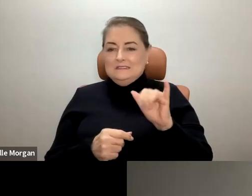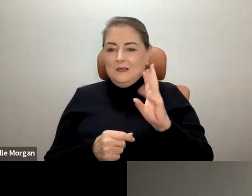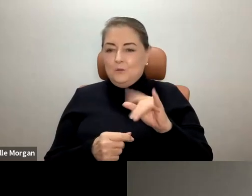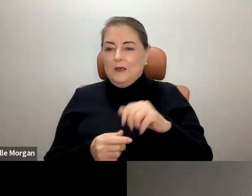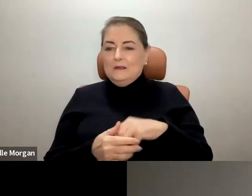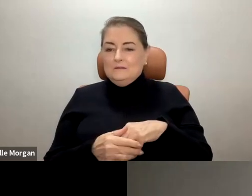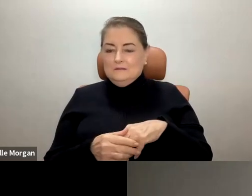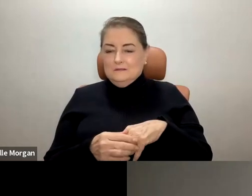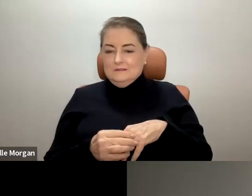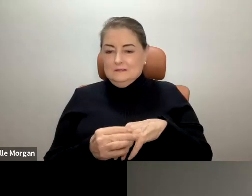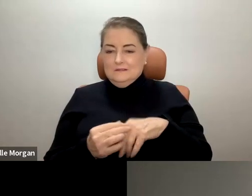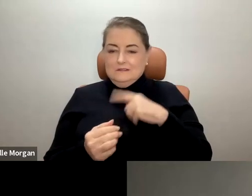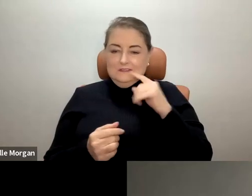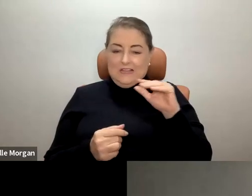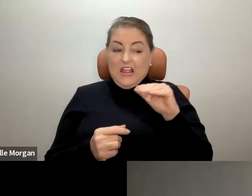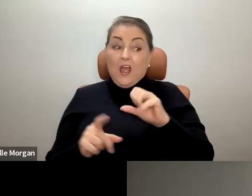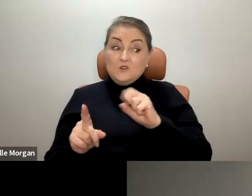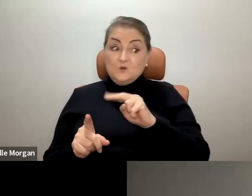Yeah, just tell CUNY that SUNY has it. And then yeah, that's